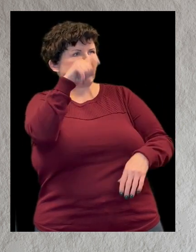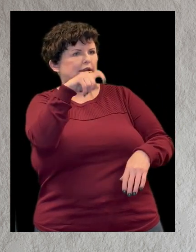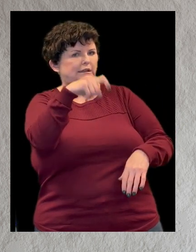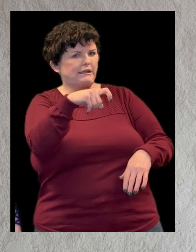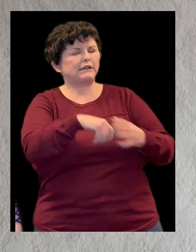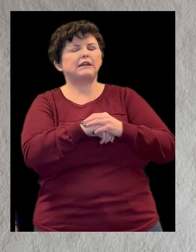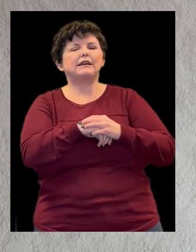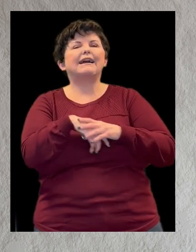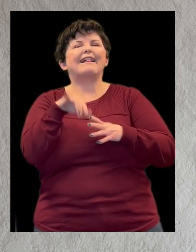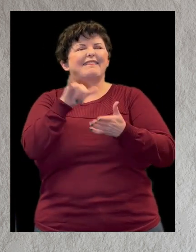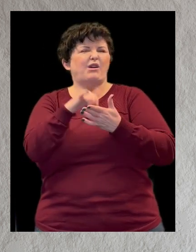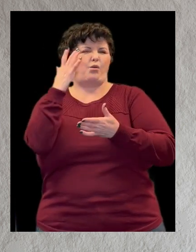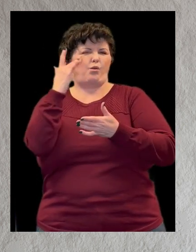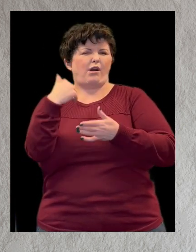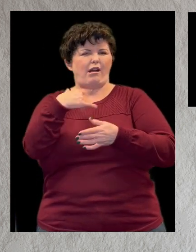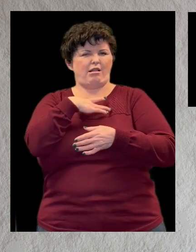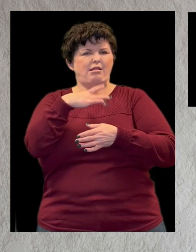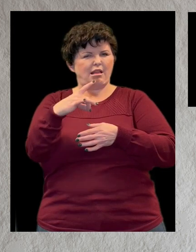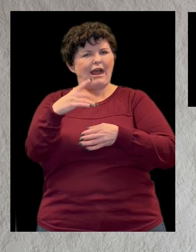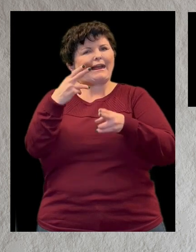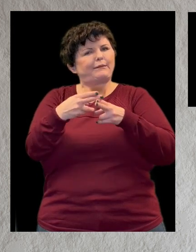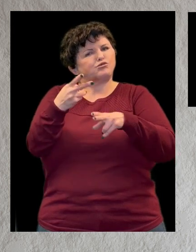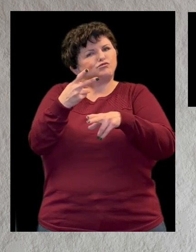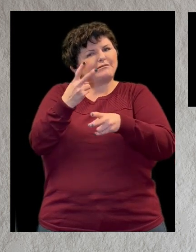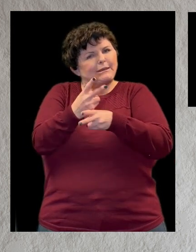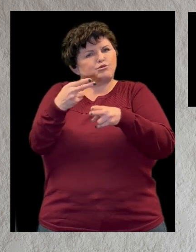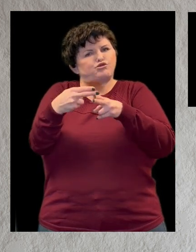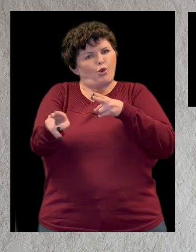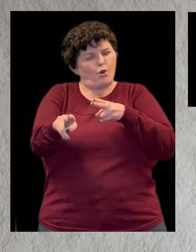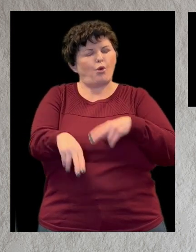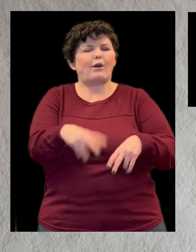So that's why I like to keep it short and keep it simple,